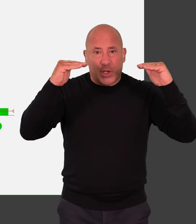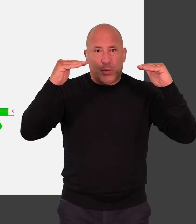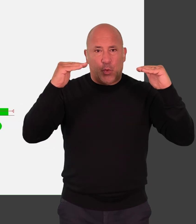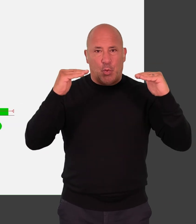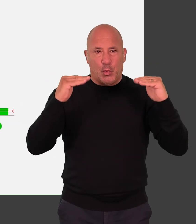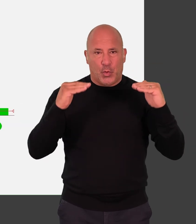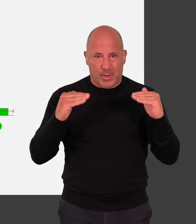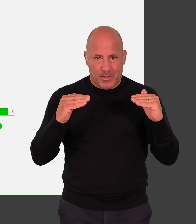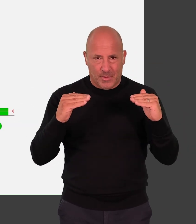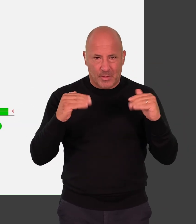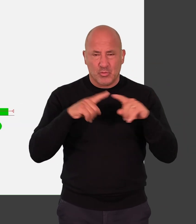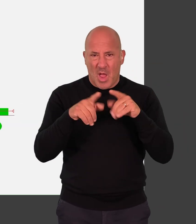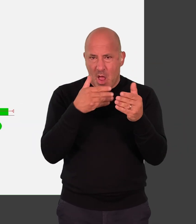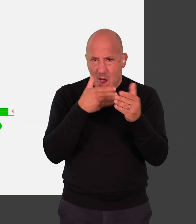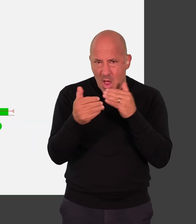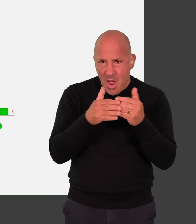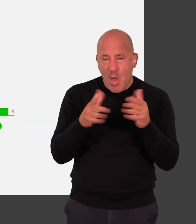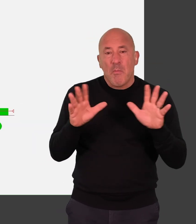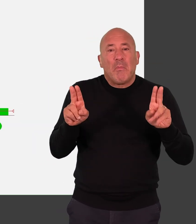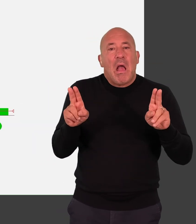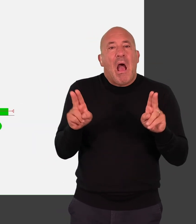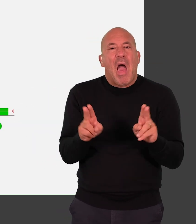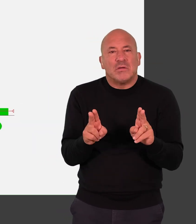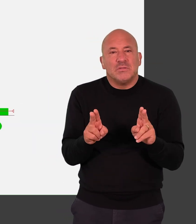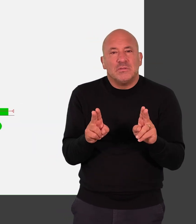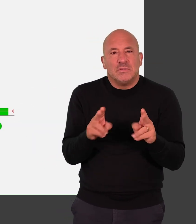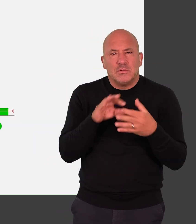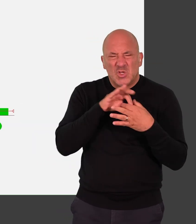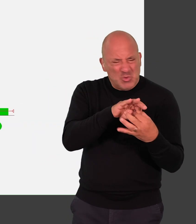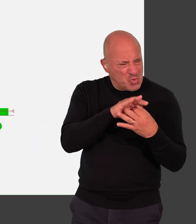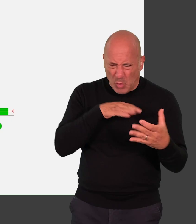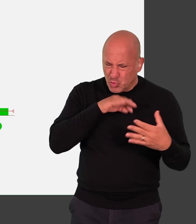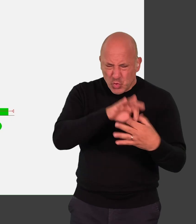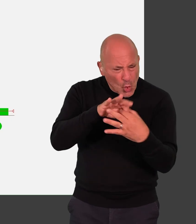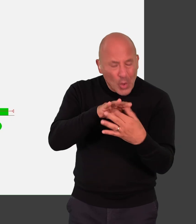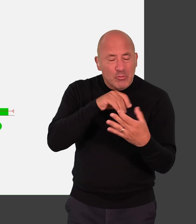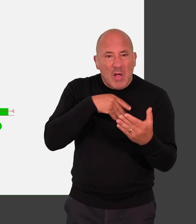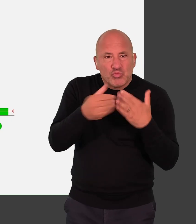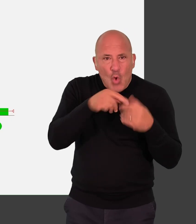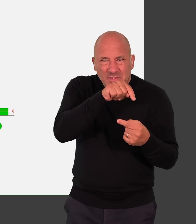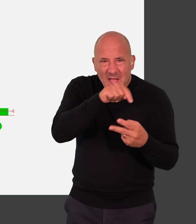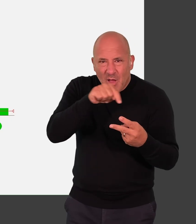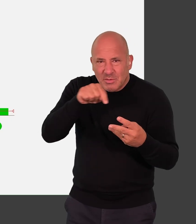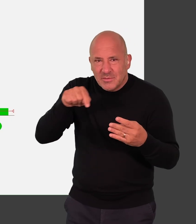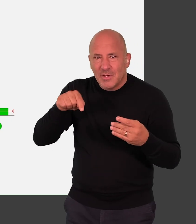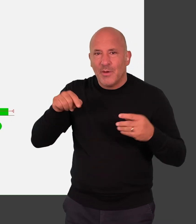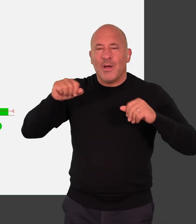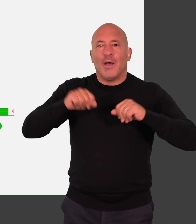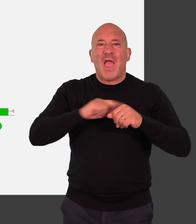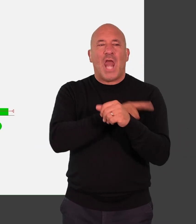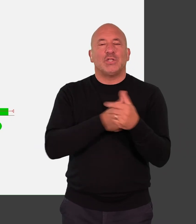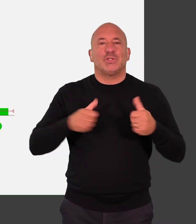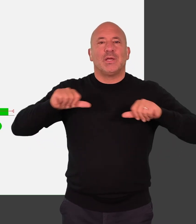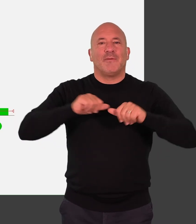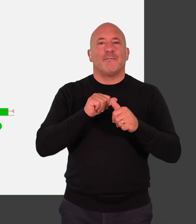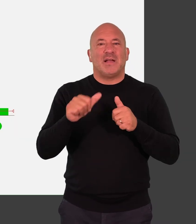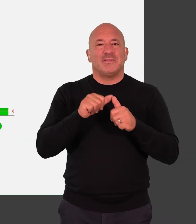resolving, or at least lessening, not in tune focus-related issues releases energy. This energy can then be used to